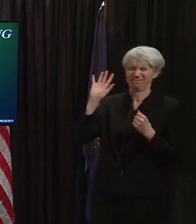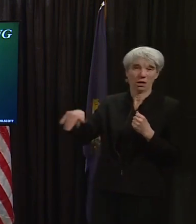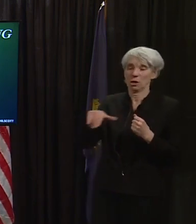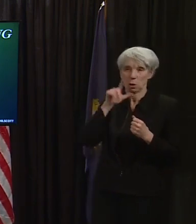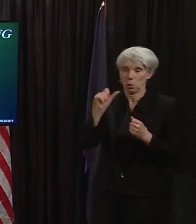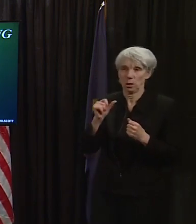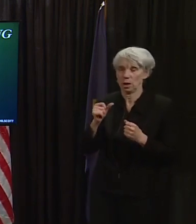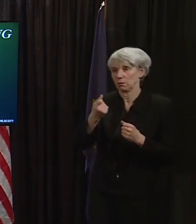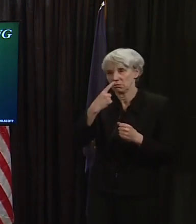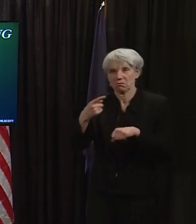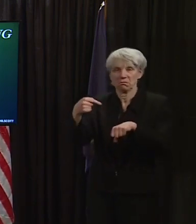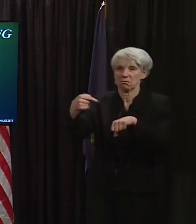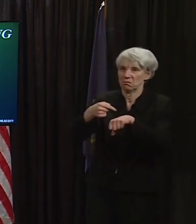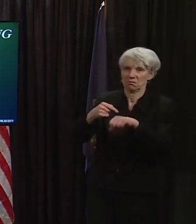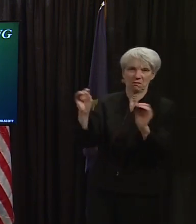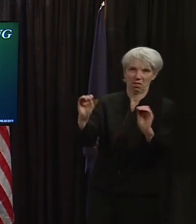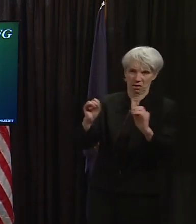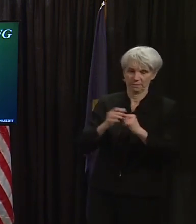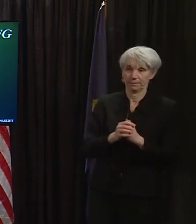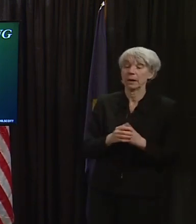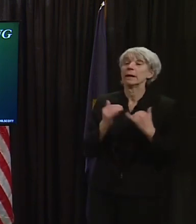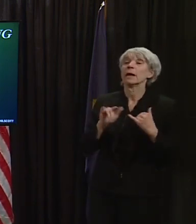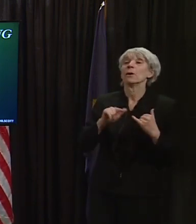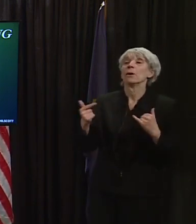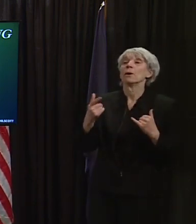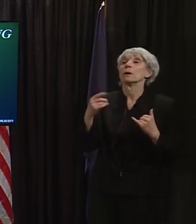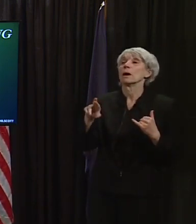I would like to now hand this over to dr Rebecca bell,